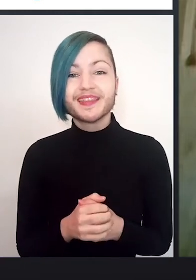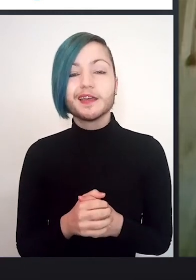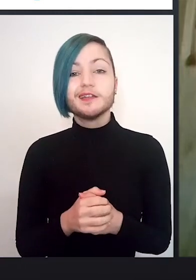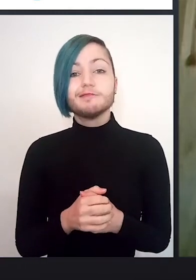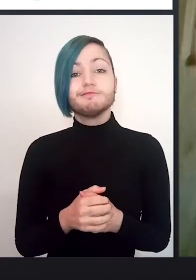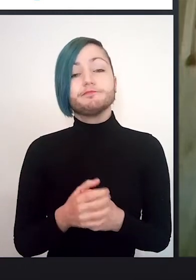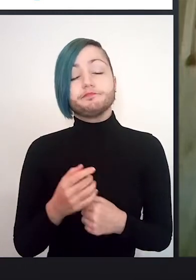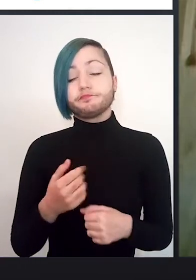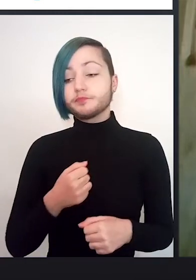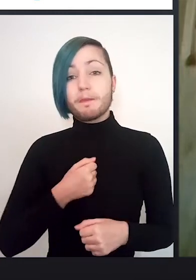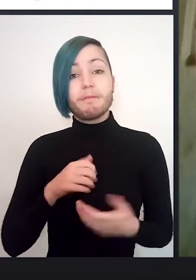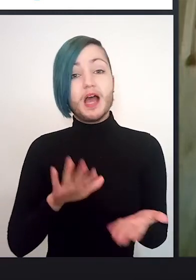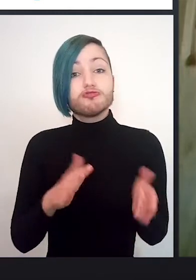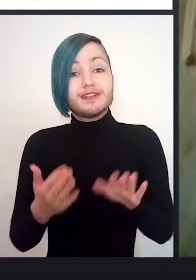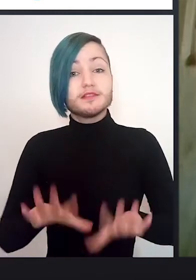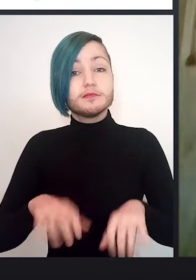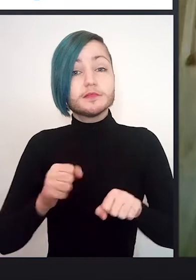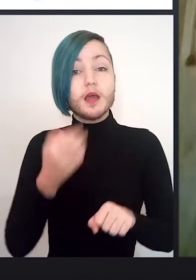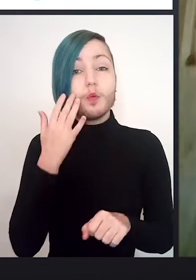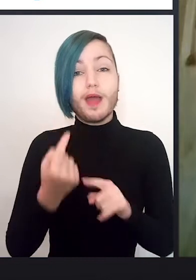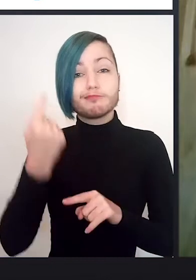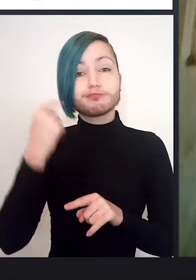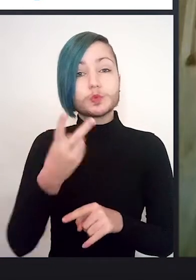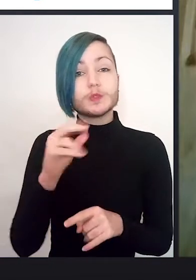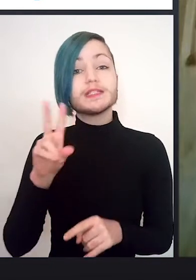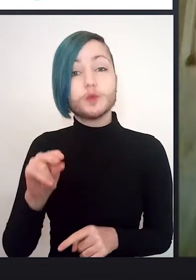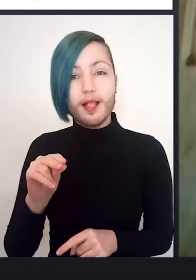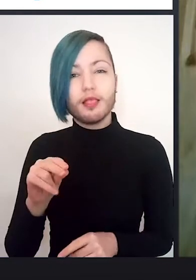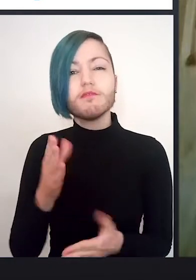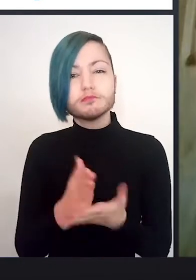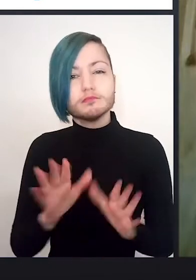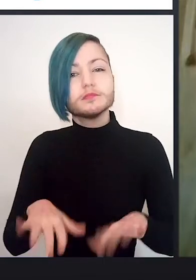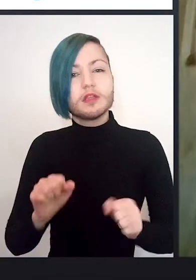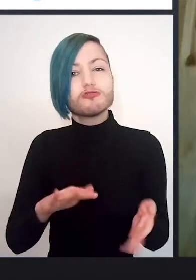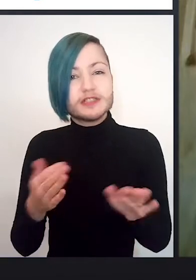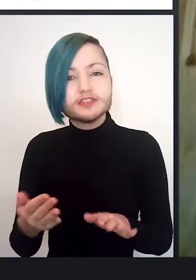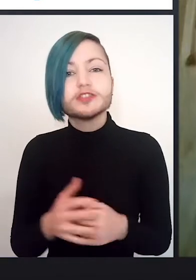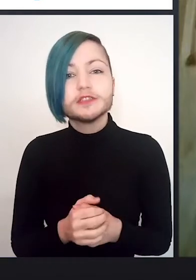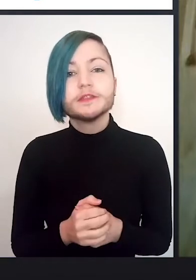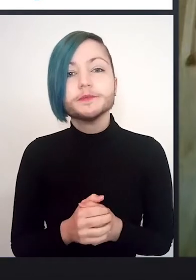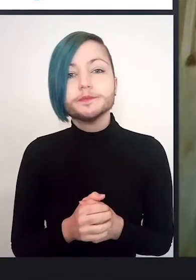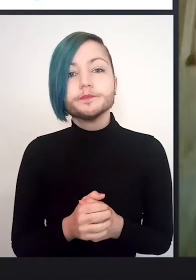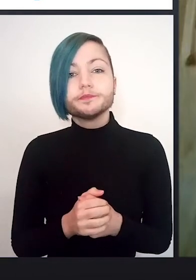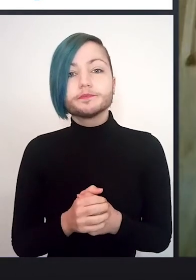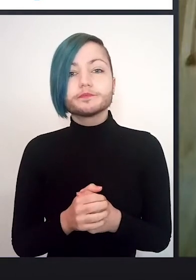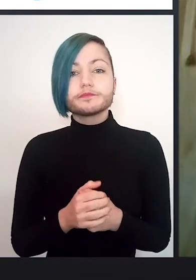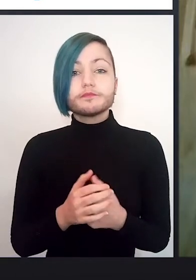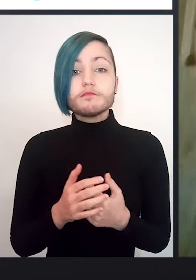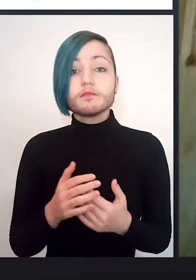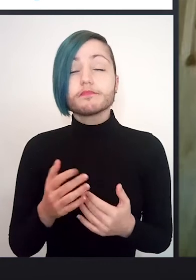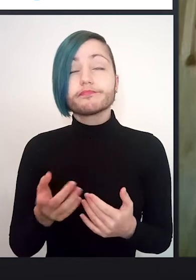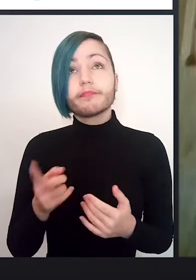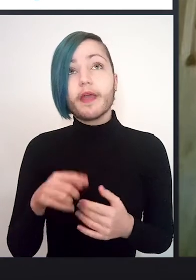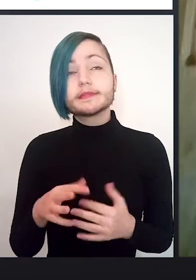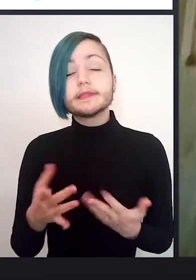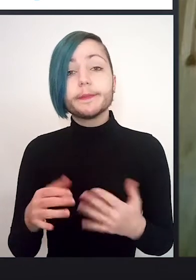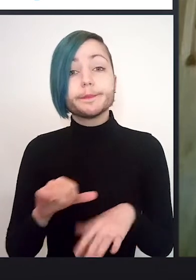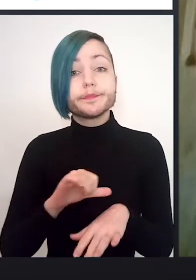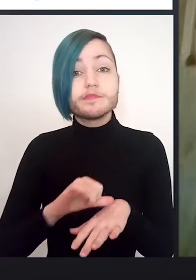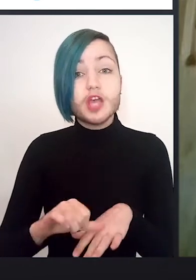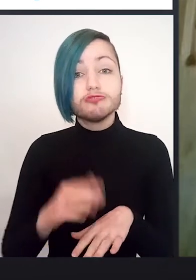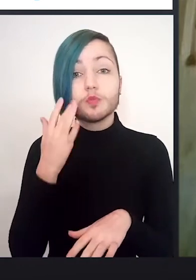I began my transition in 2012 in earnest, and I had surgery in 2019.